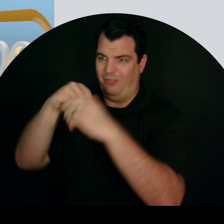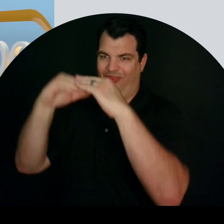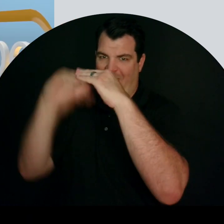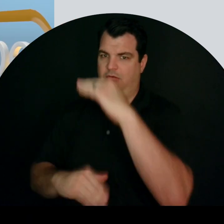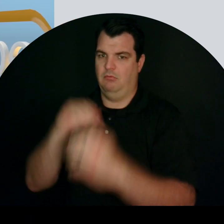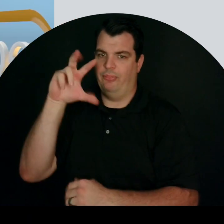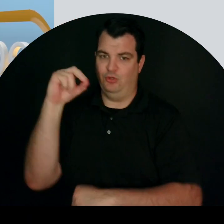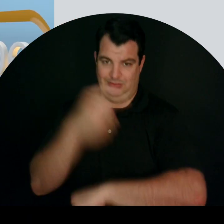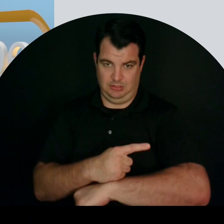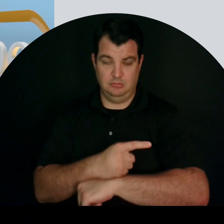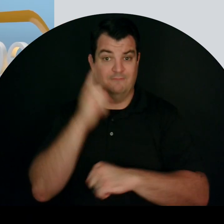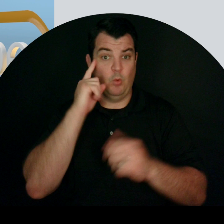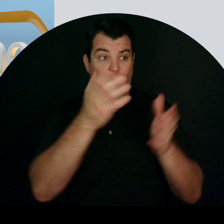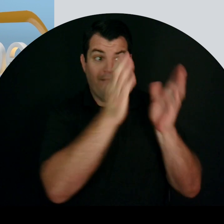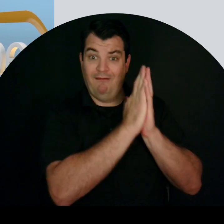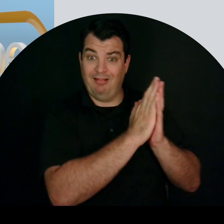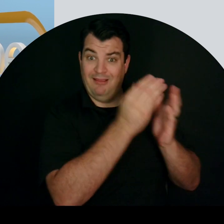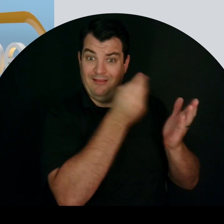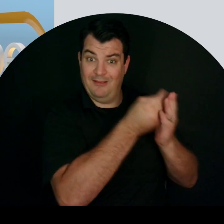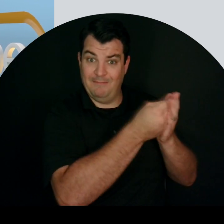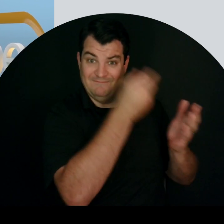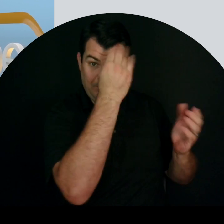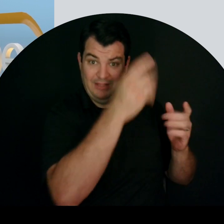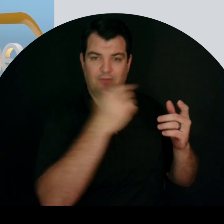For claim information, call OVS at